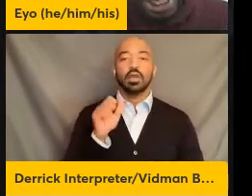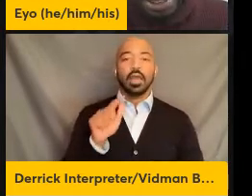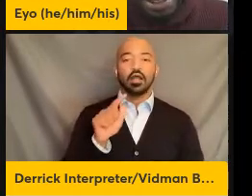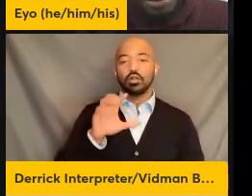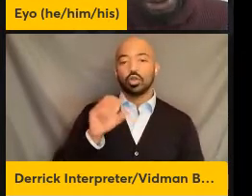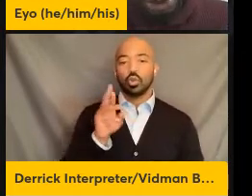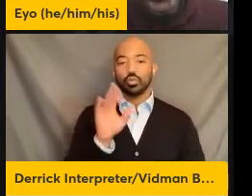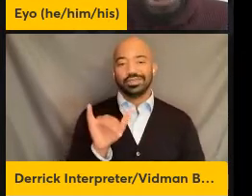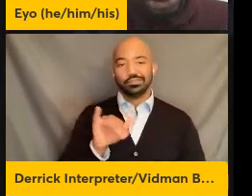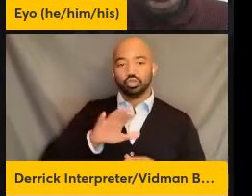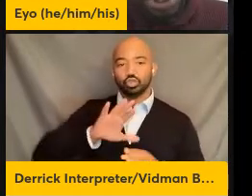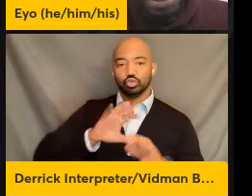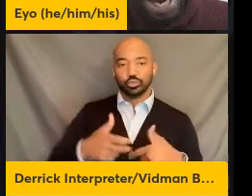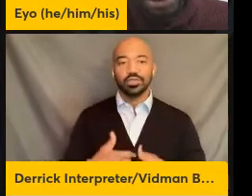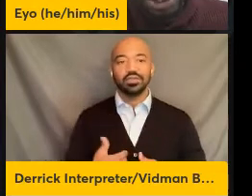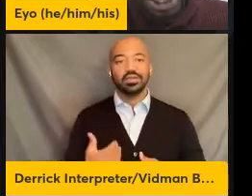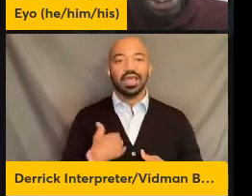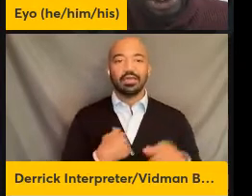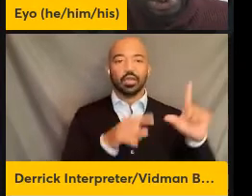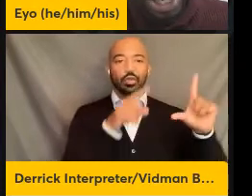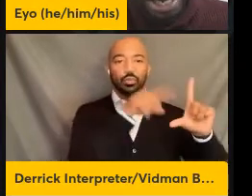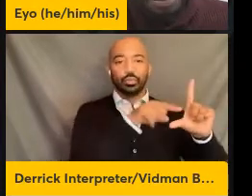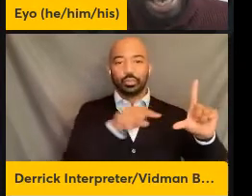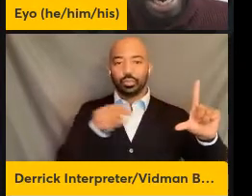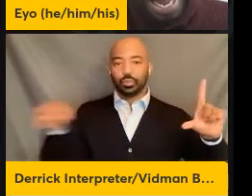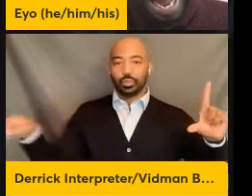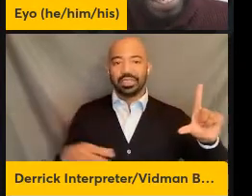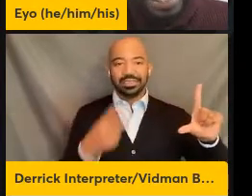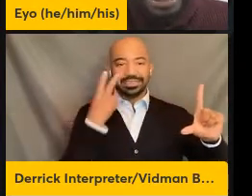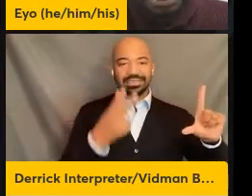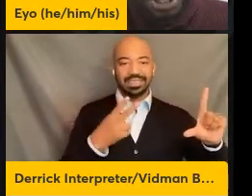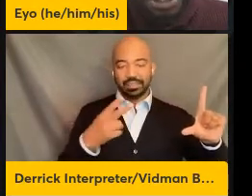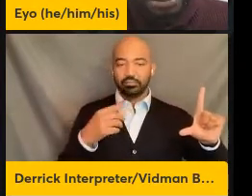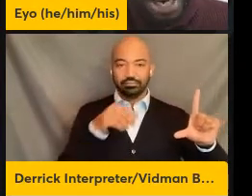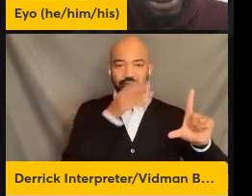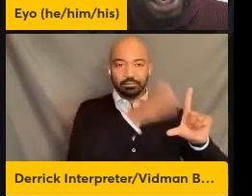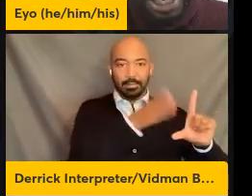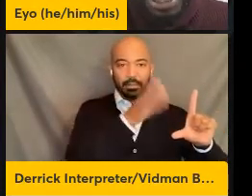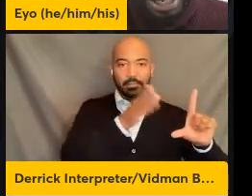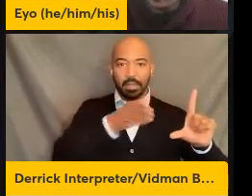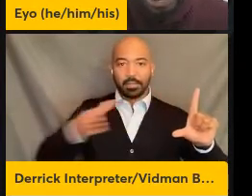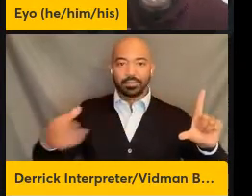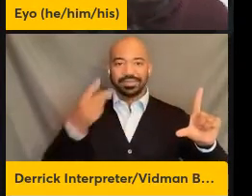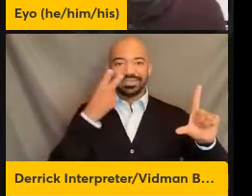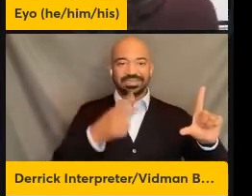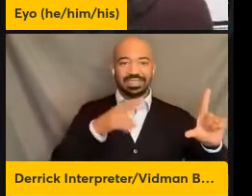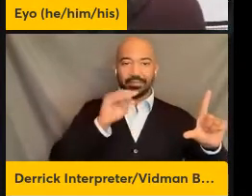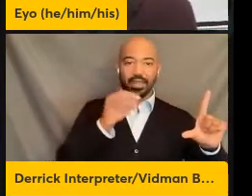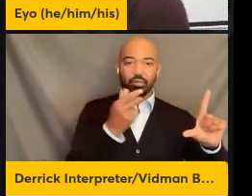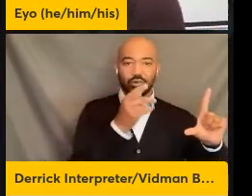that several transcripts in microglia, shown here in black are highly expressed in microglia, and largely absent in the brain.